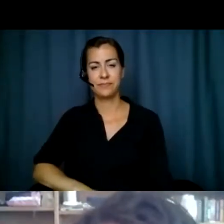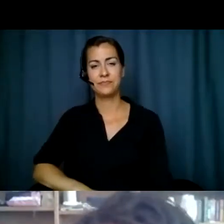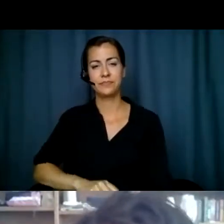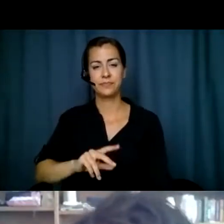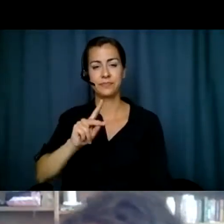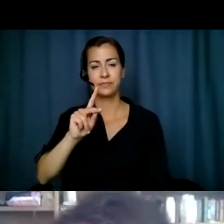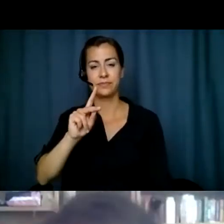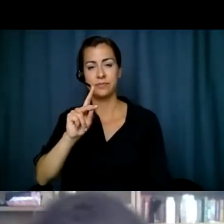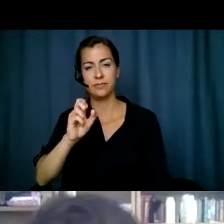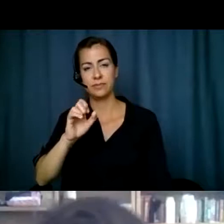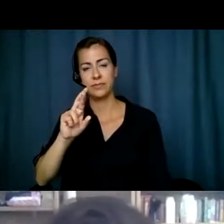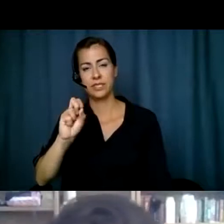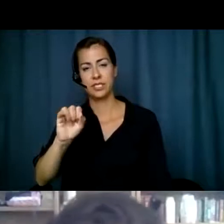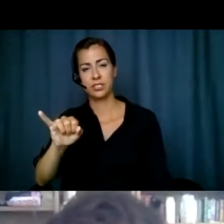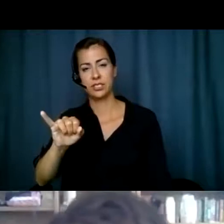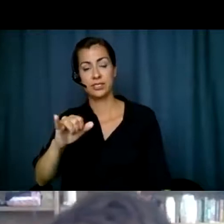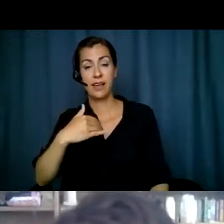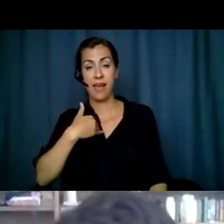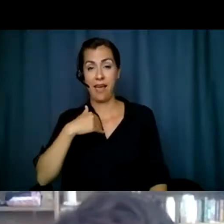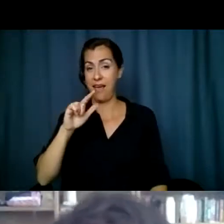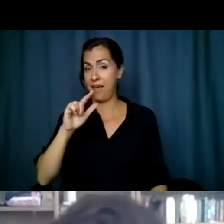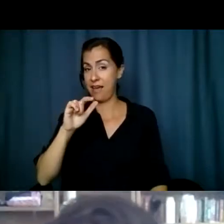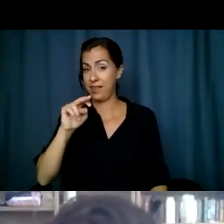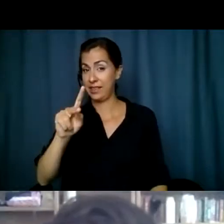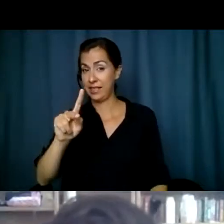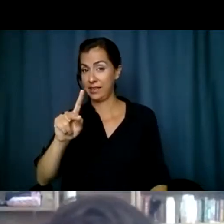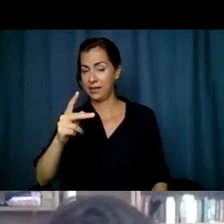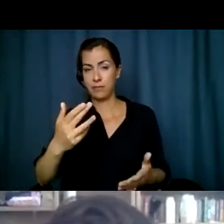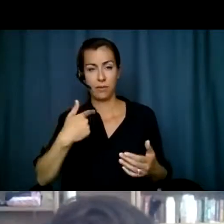people's legal rights are respected. So if someone told someone